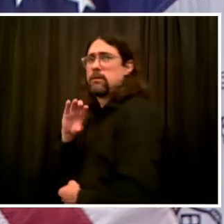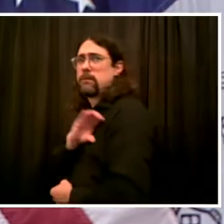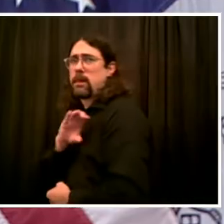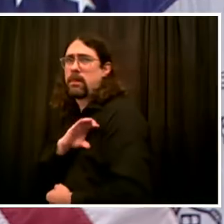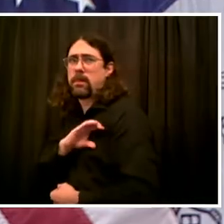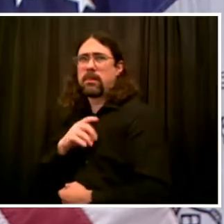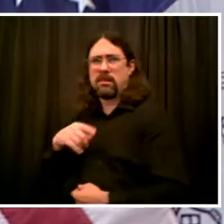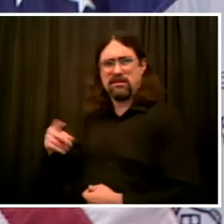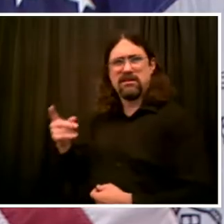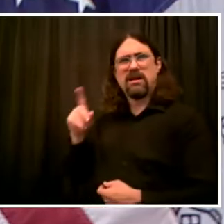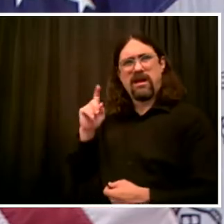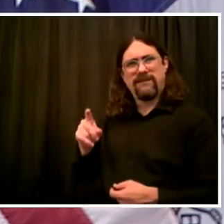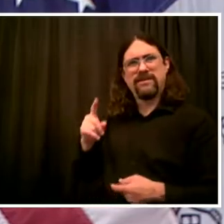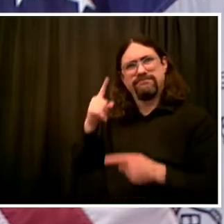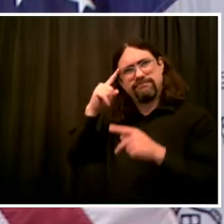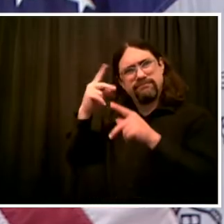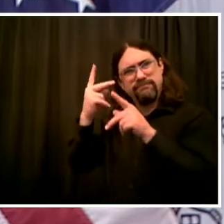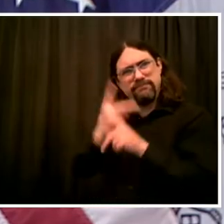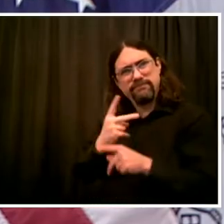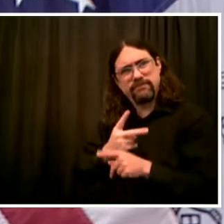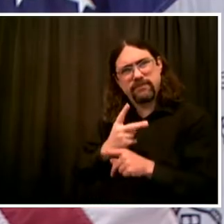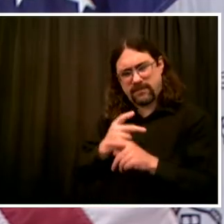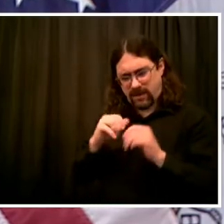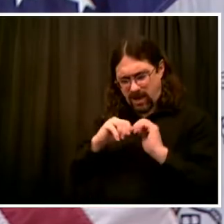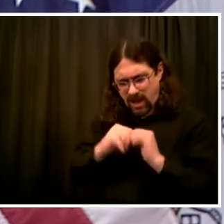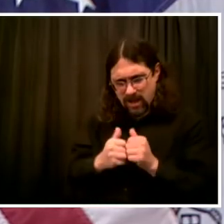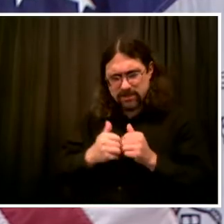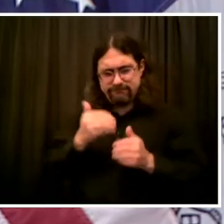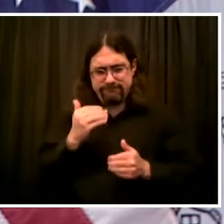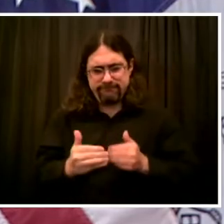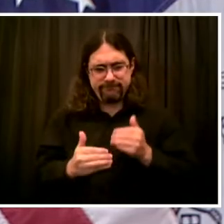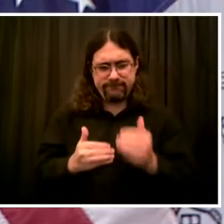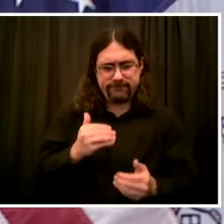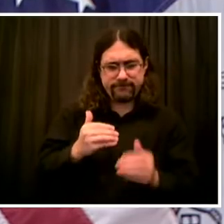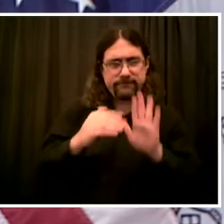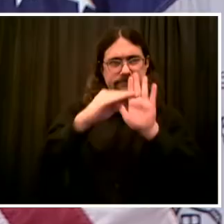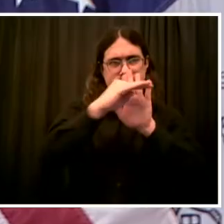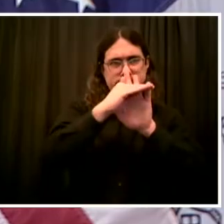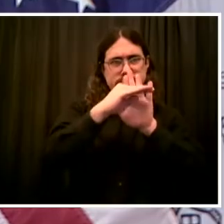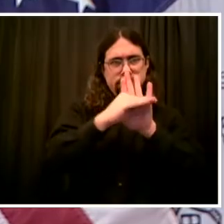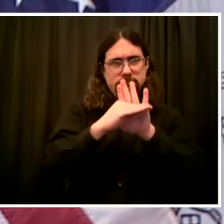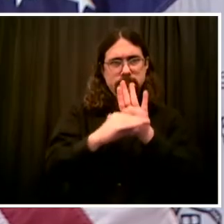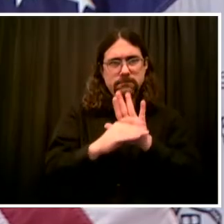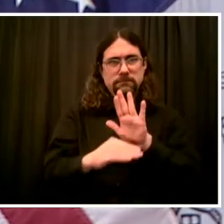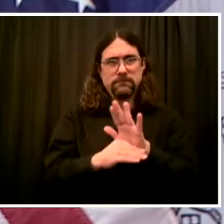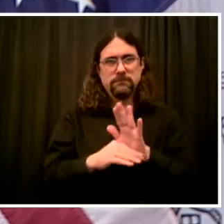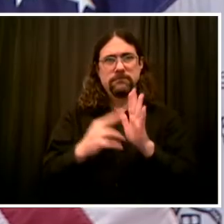OUT A PLAN AND A PROTOCOL THAT WORKS. WHATE W' VE BEEN DOING UP TO NOW IS TRYING TO ADDRESS